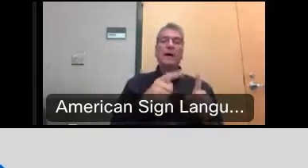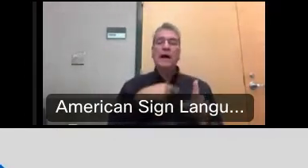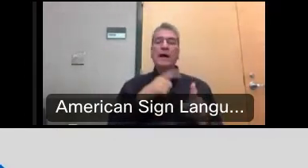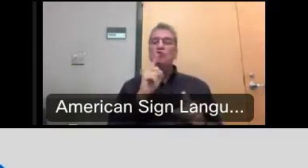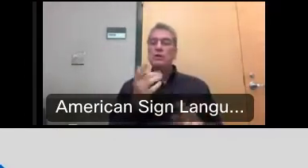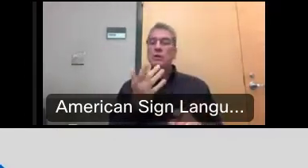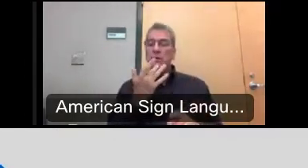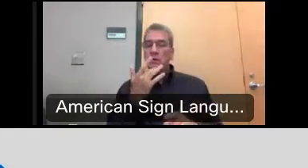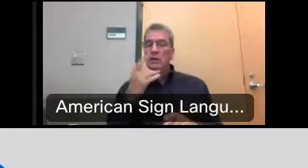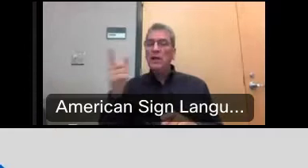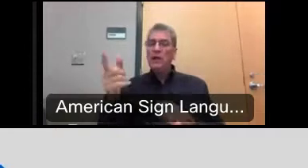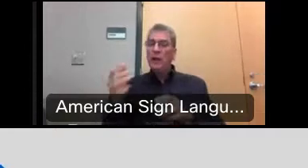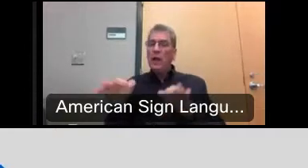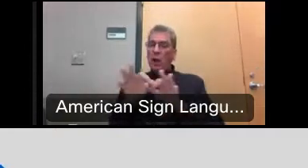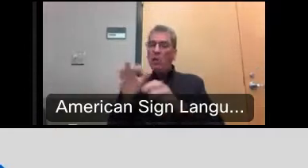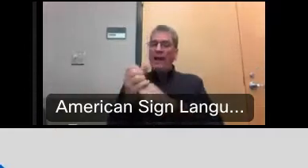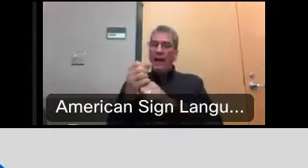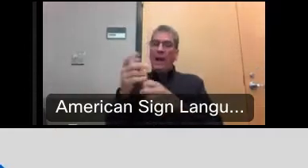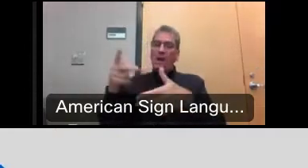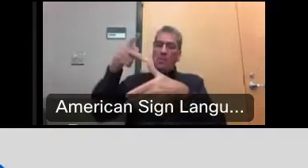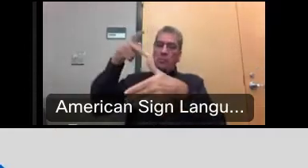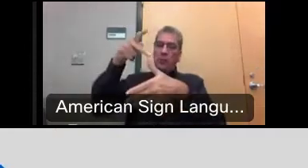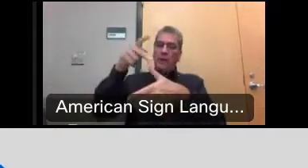primary series. Because we know that just that primary series